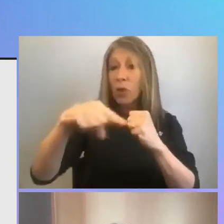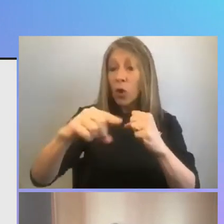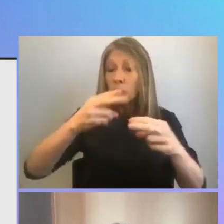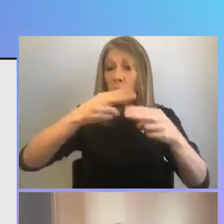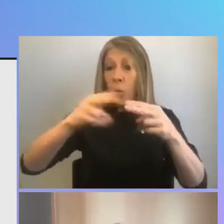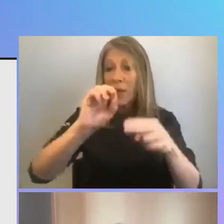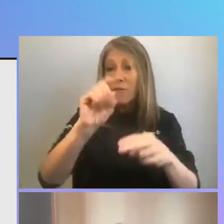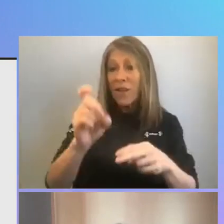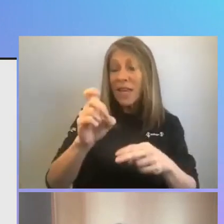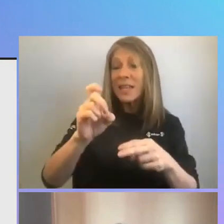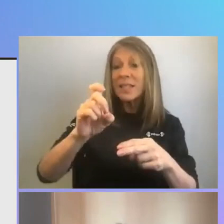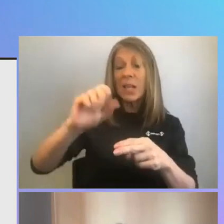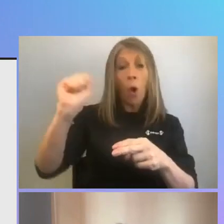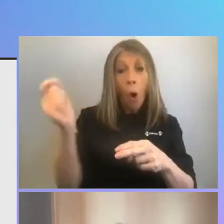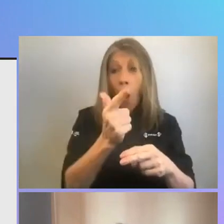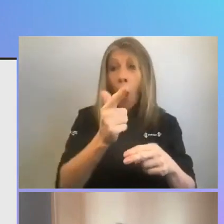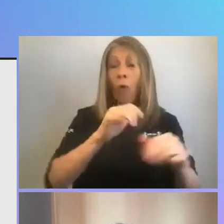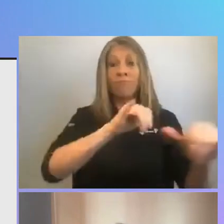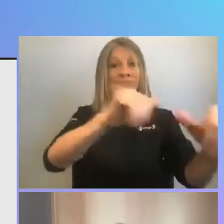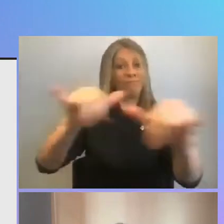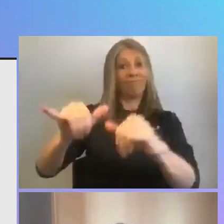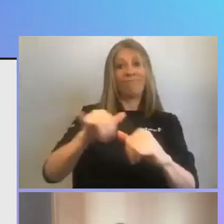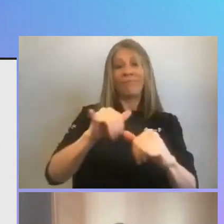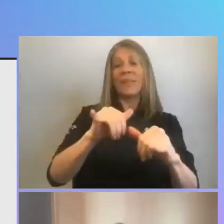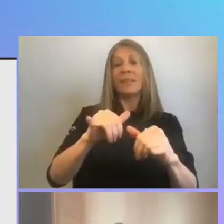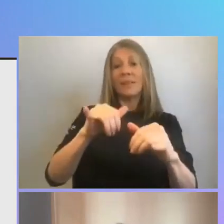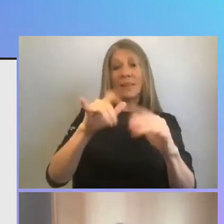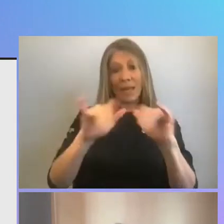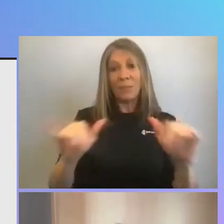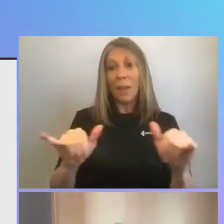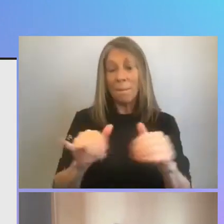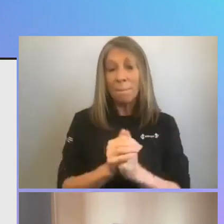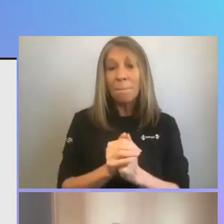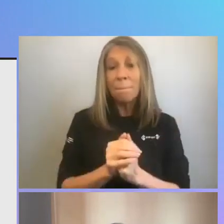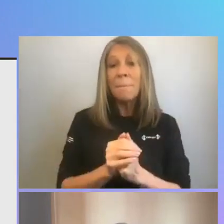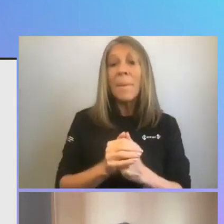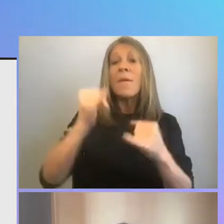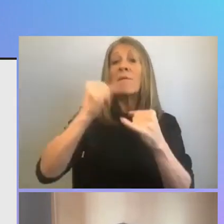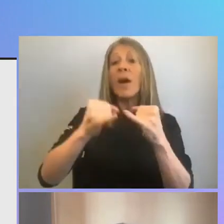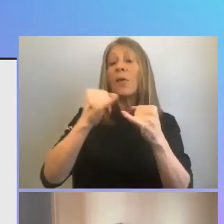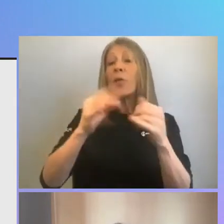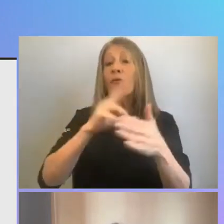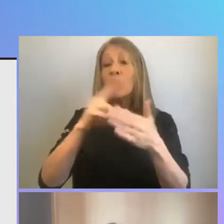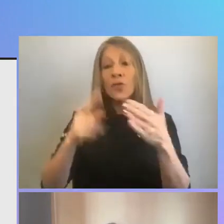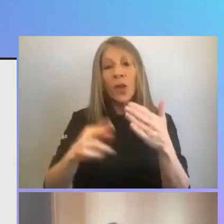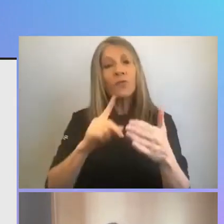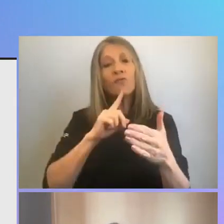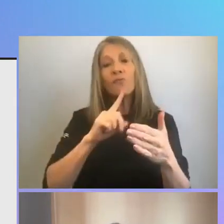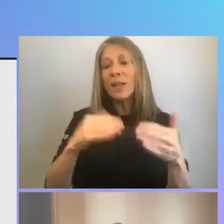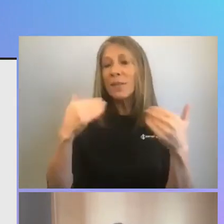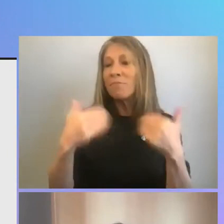at once, which has been great. And then finally, the results. They do speak for themselves. We've recorded a significant